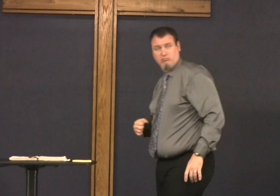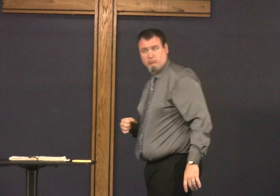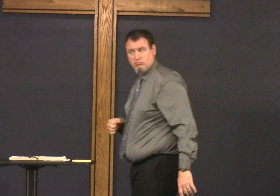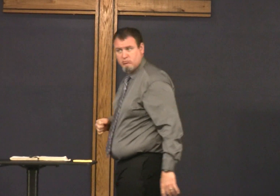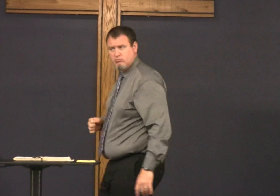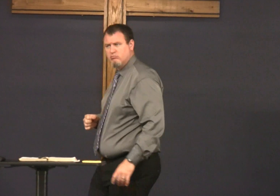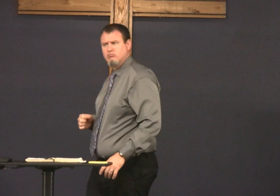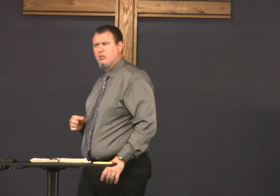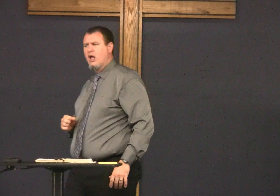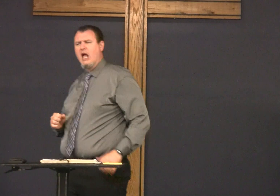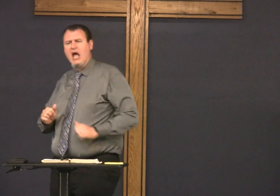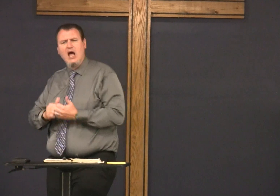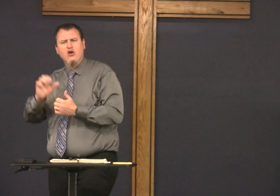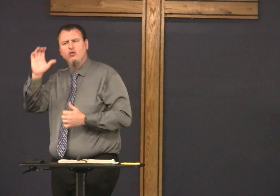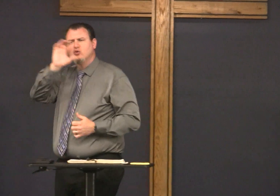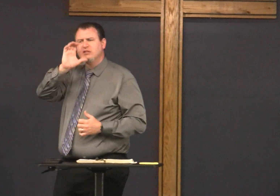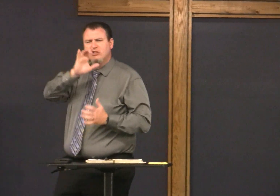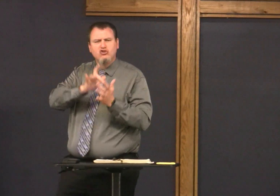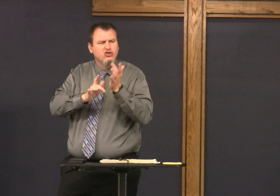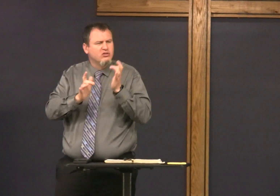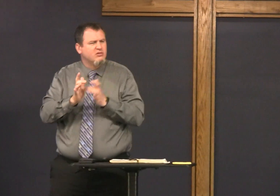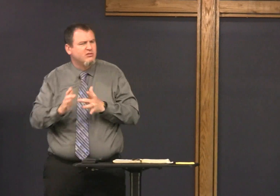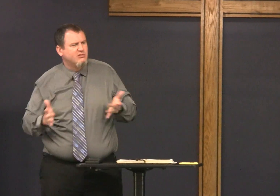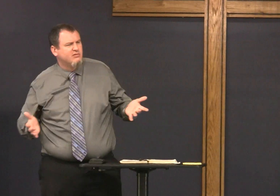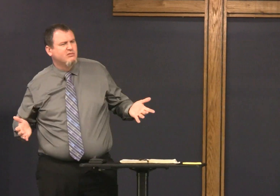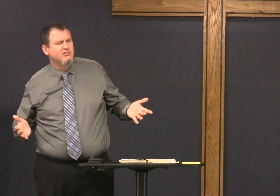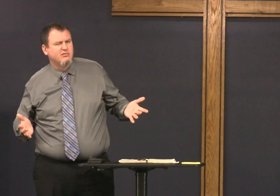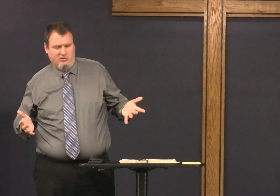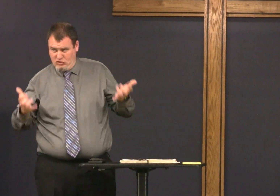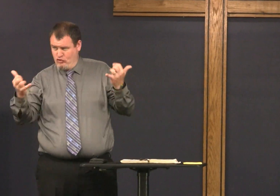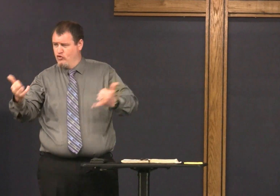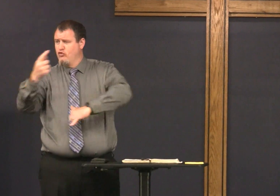so we have the soldiers seeking Jesus but how do we seek Jesus